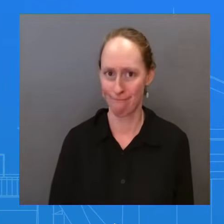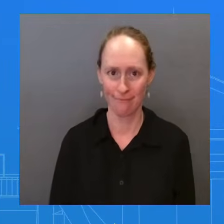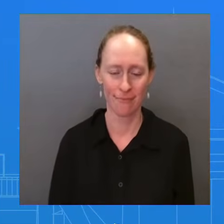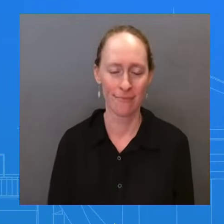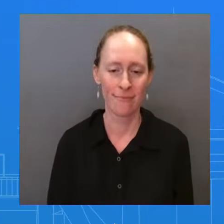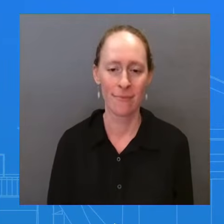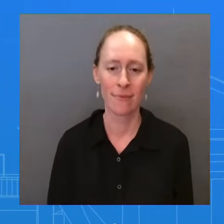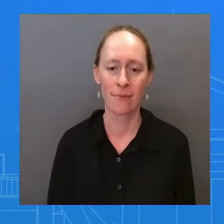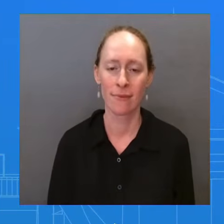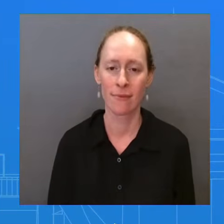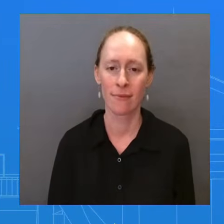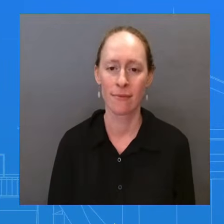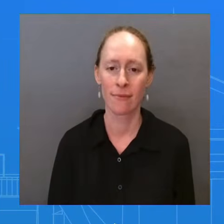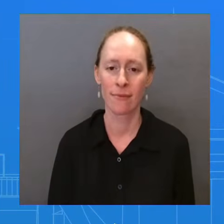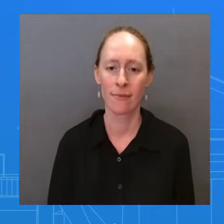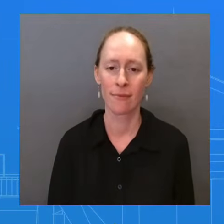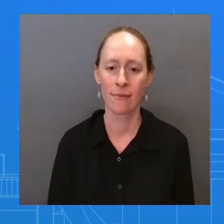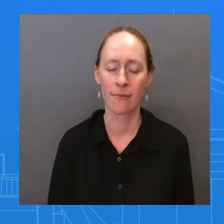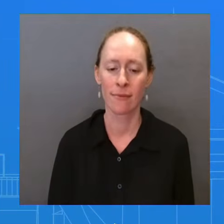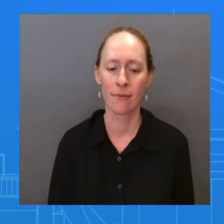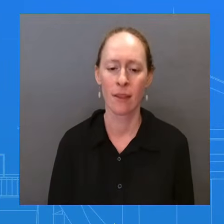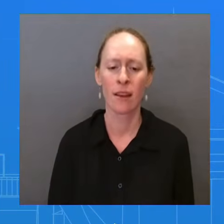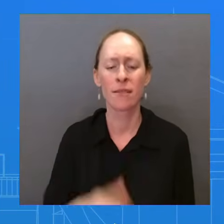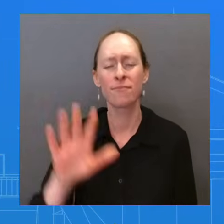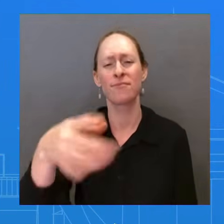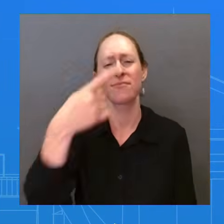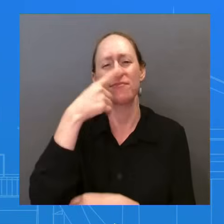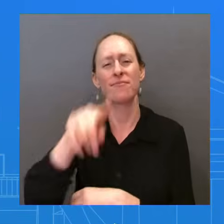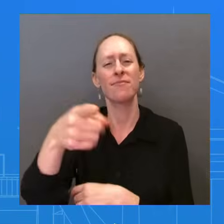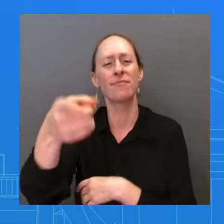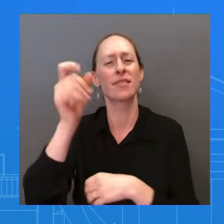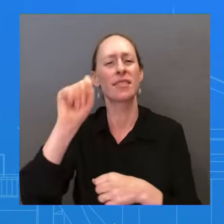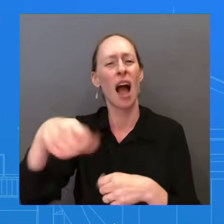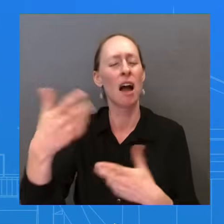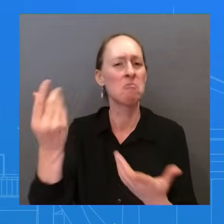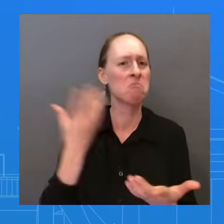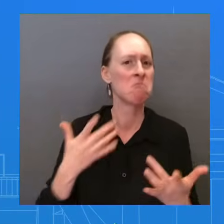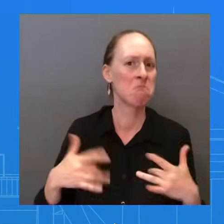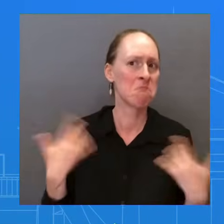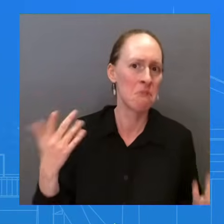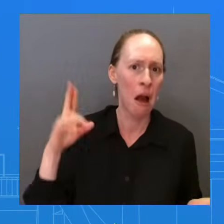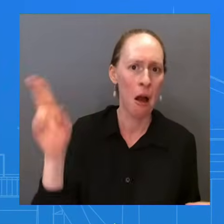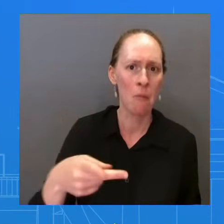that the United States is making to get Evan Gershkovich back and any other prisoners? There's U.S. prisoners in Iran.